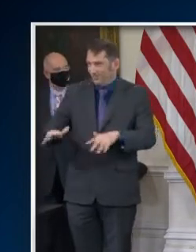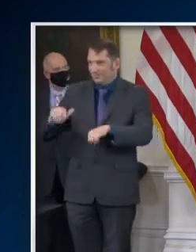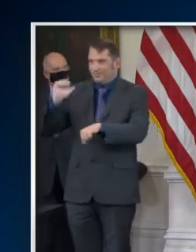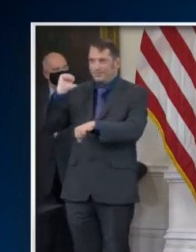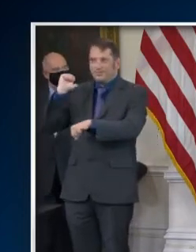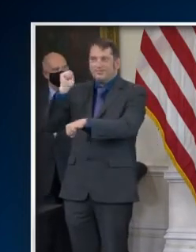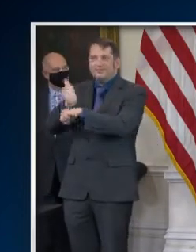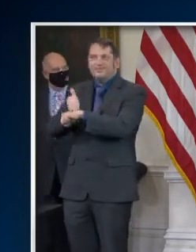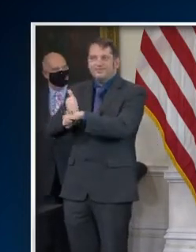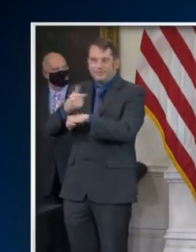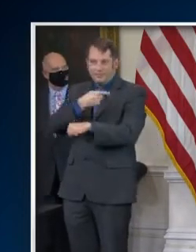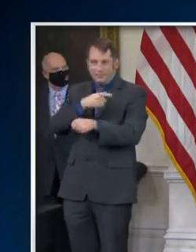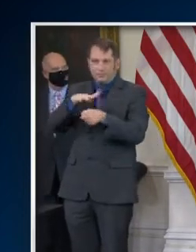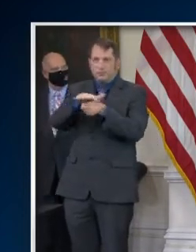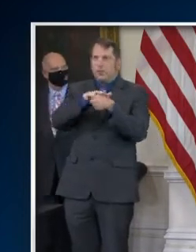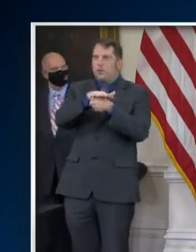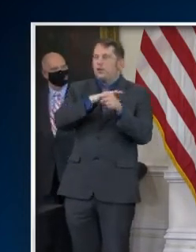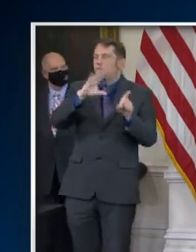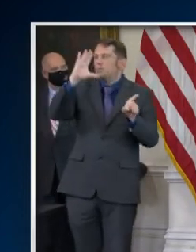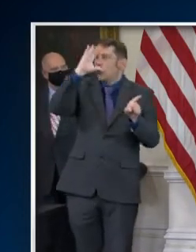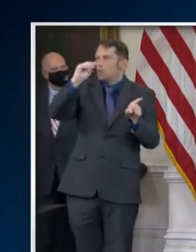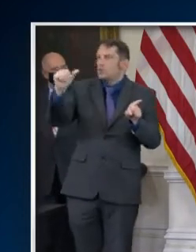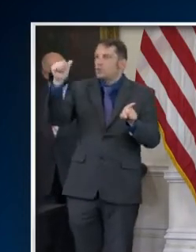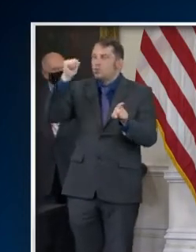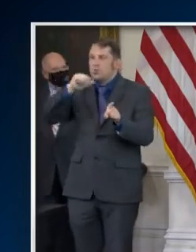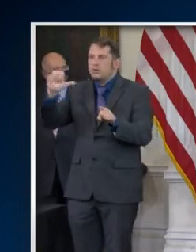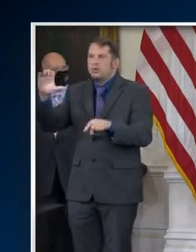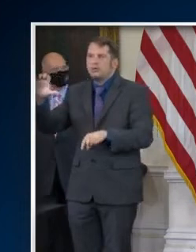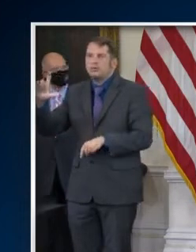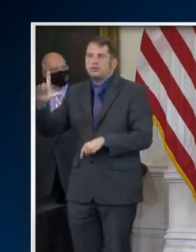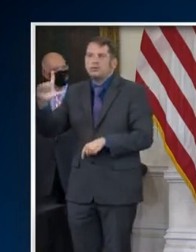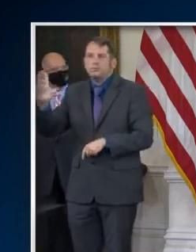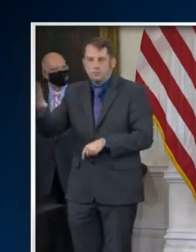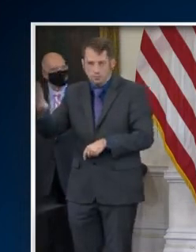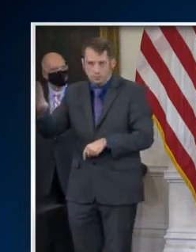IN CUMBERLAND, THEY SET UP A POP-UP SHOP AT THE LOCAL BOYS